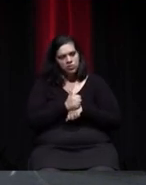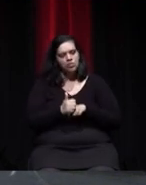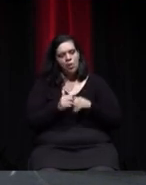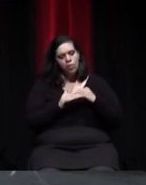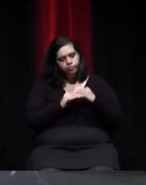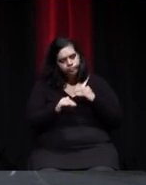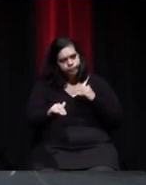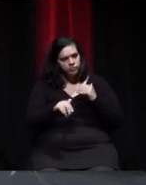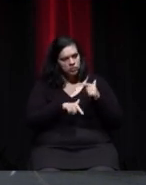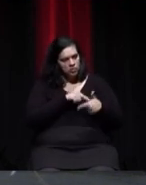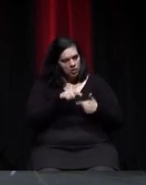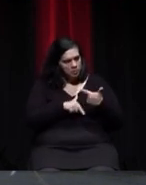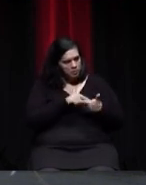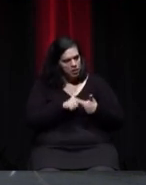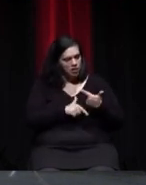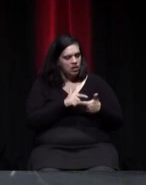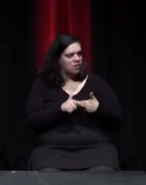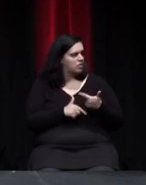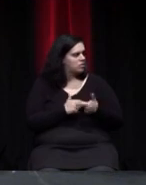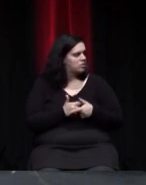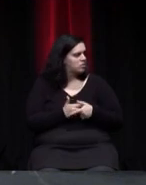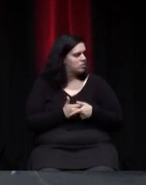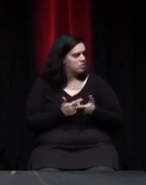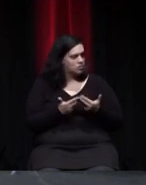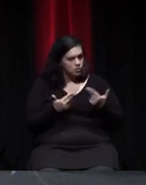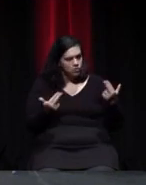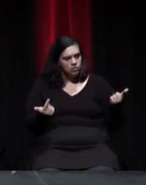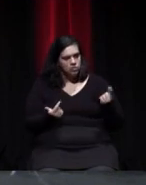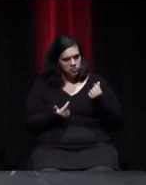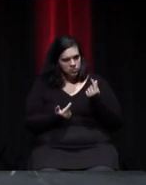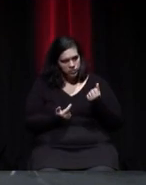In the trust factors of what they've done, the classic factors.